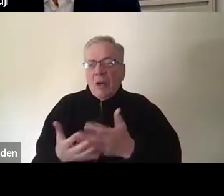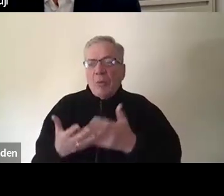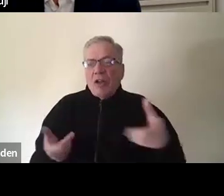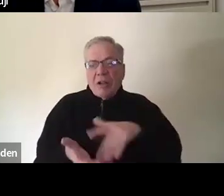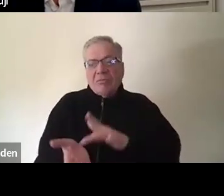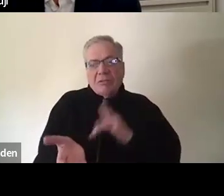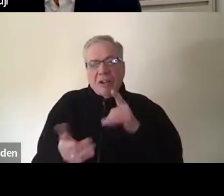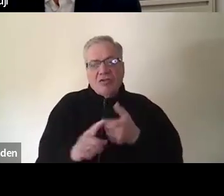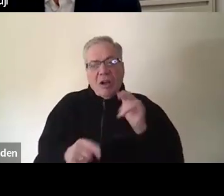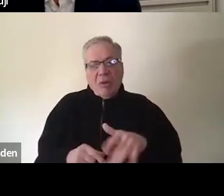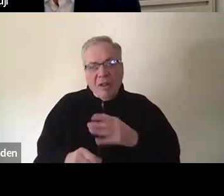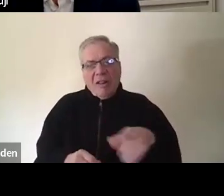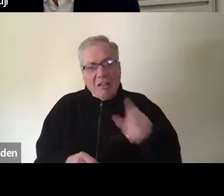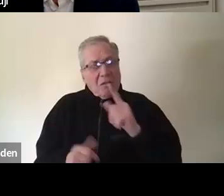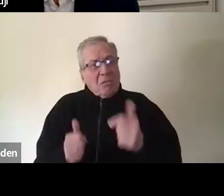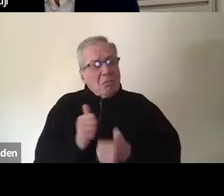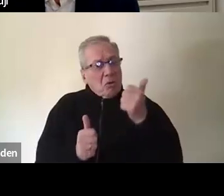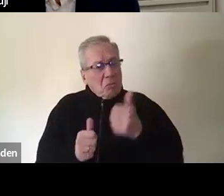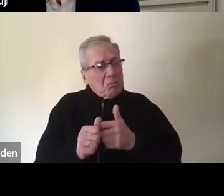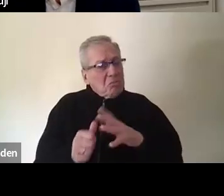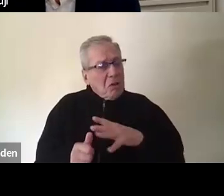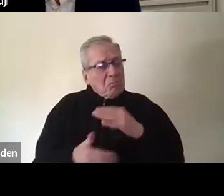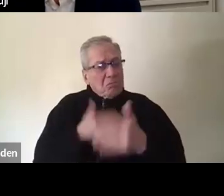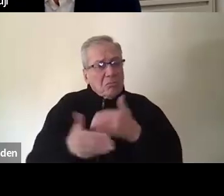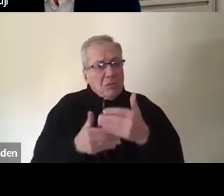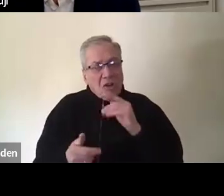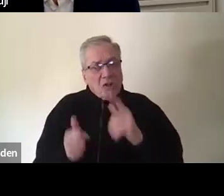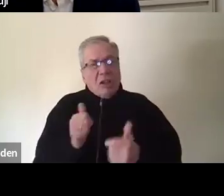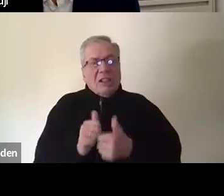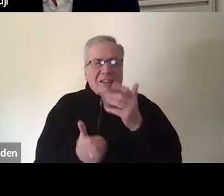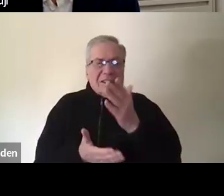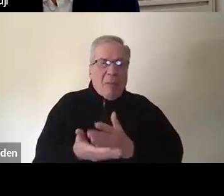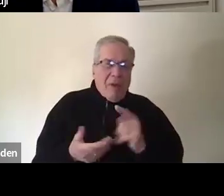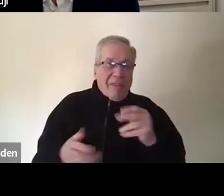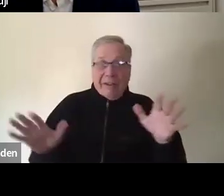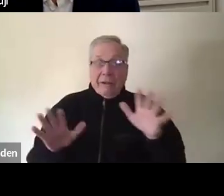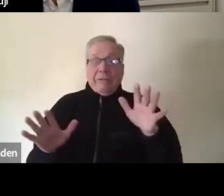They mostly fell in line. There were certainly some come to the wall conversation that when